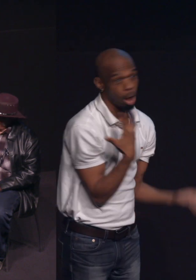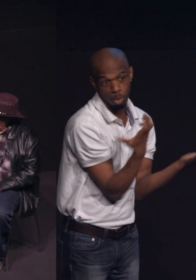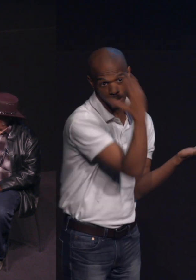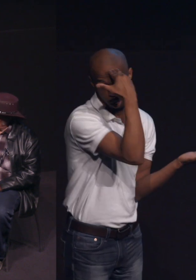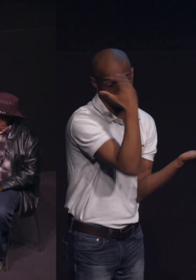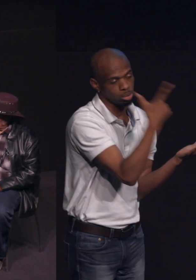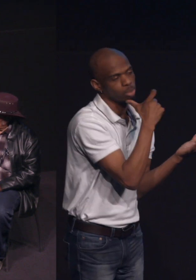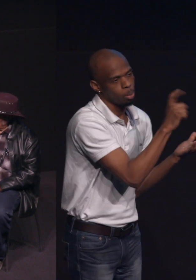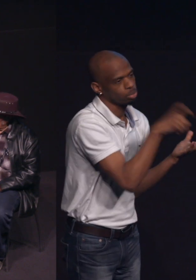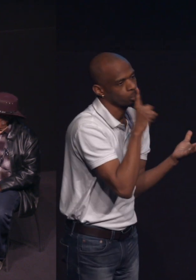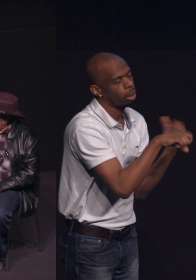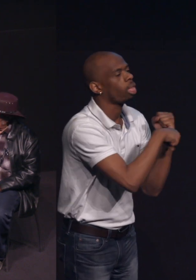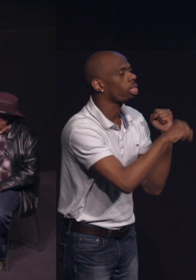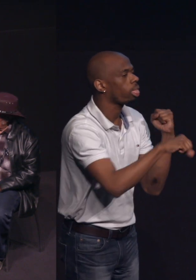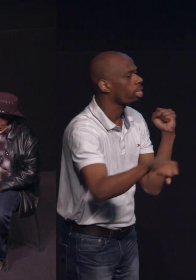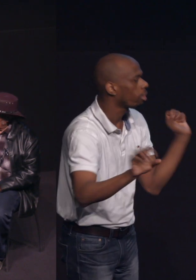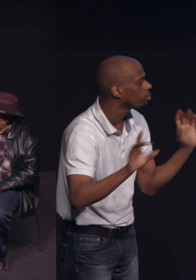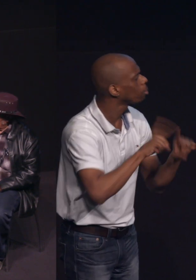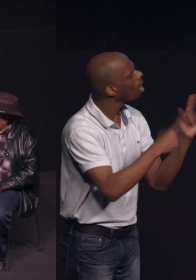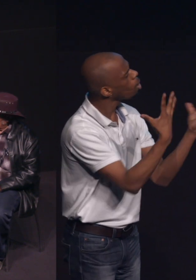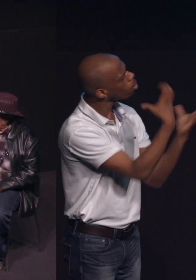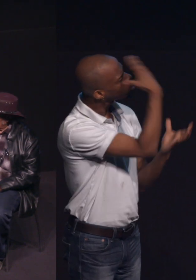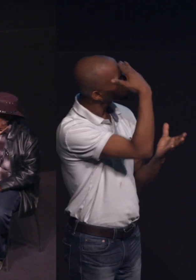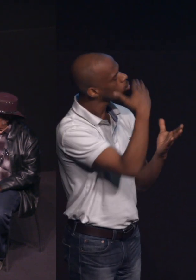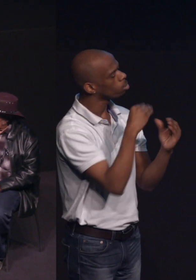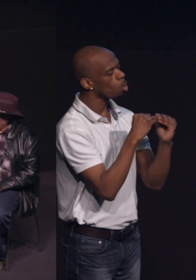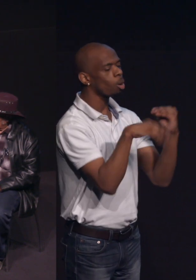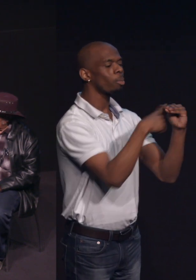but the approach, the impact that you're having on community,